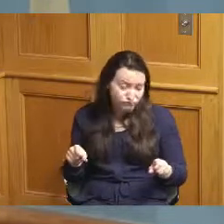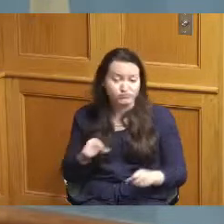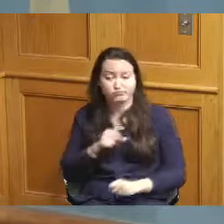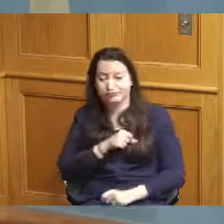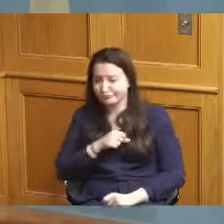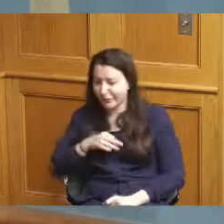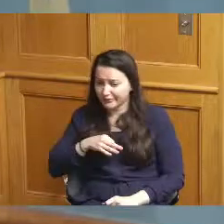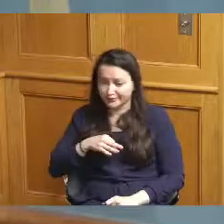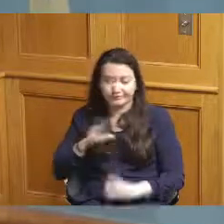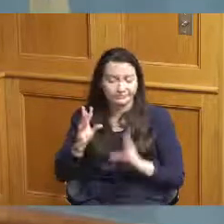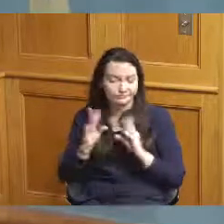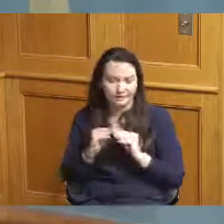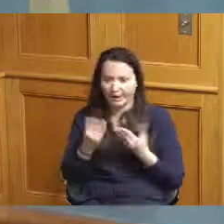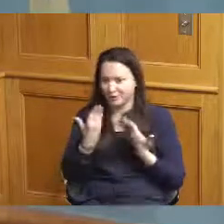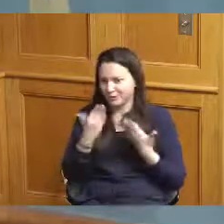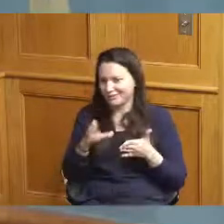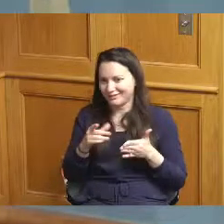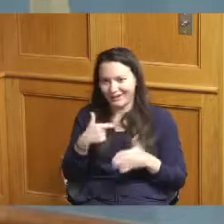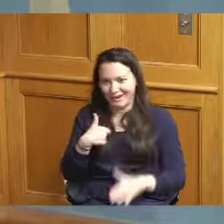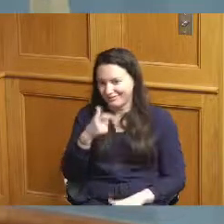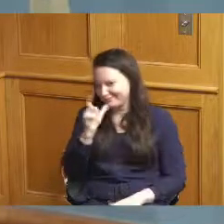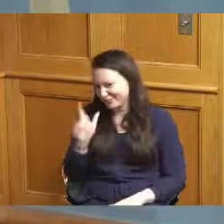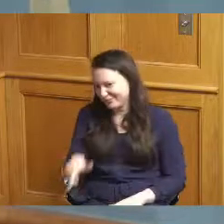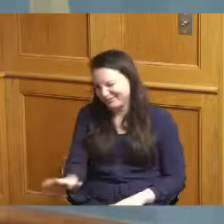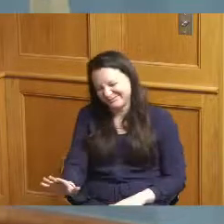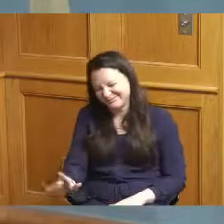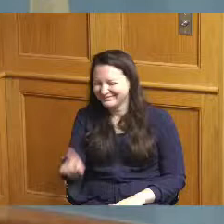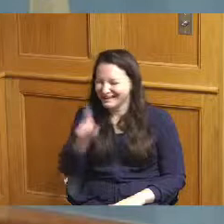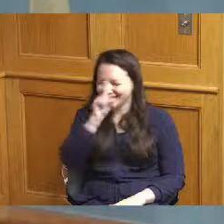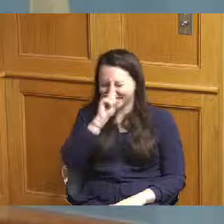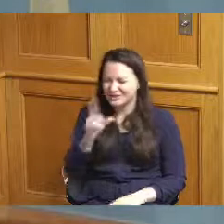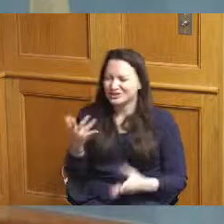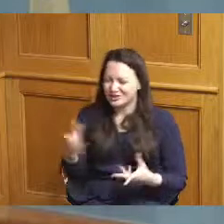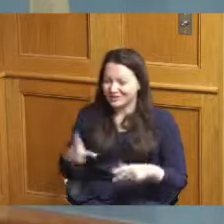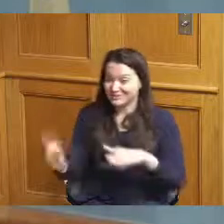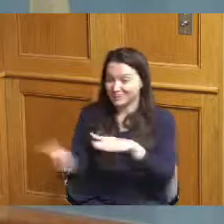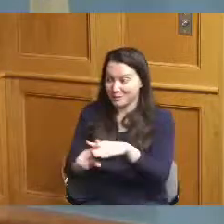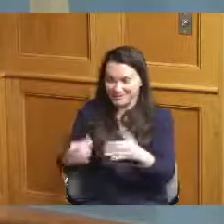I don't I don't have a need to do that because I think they should have been here today but if we